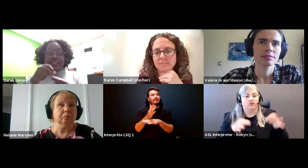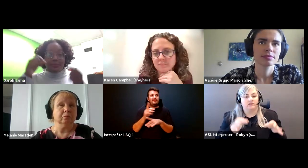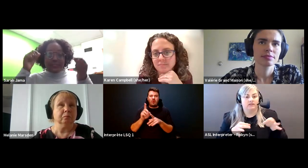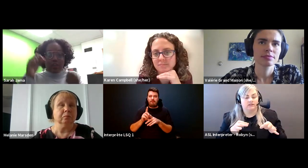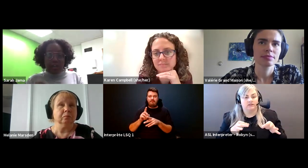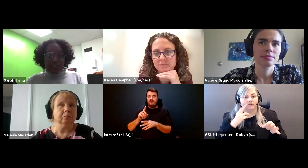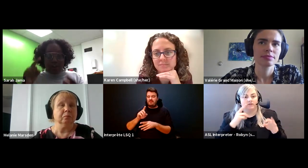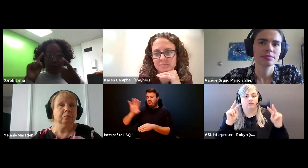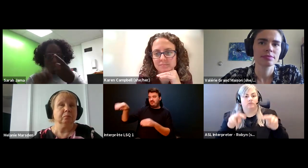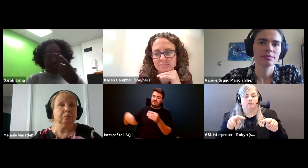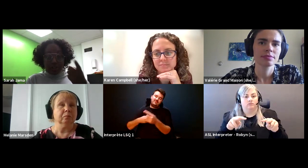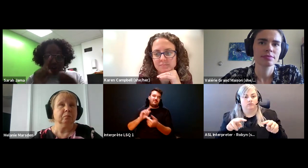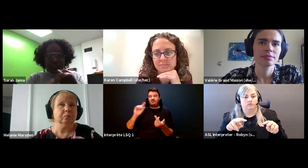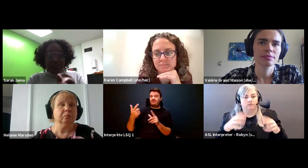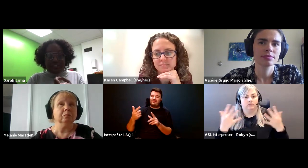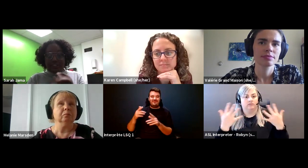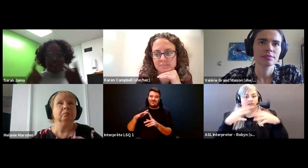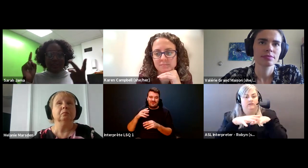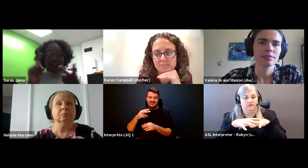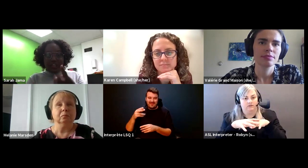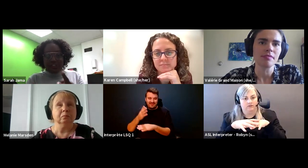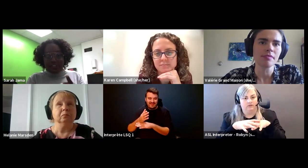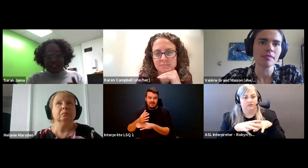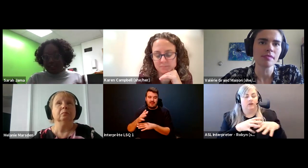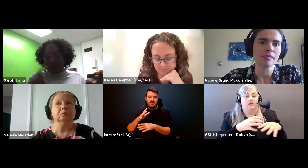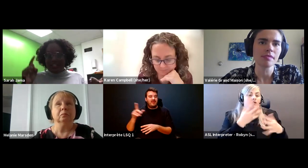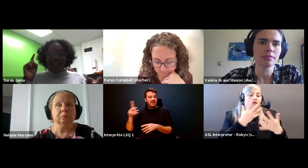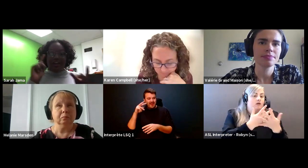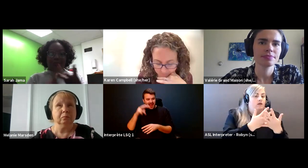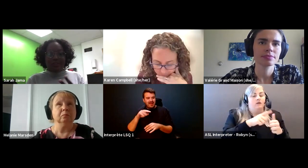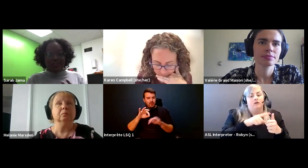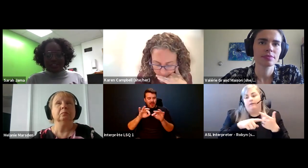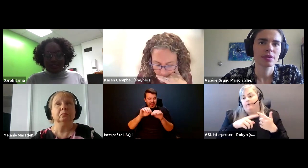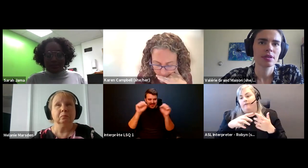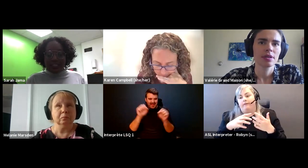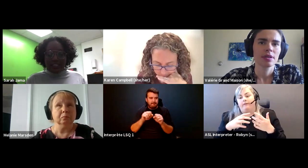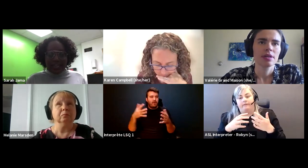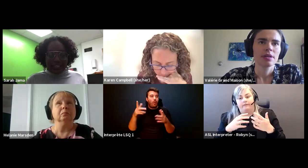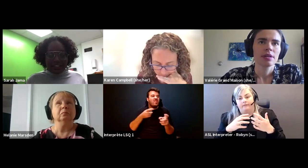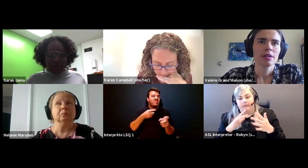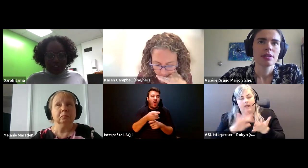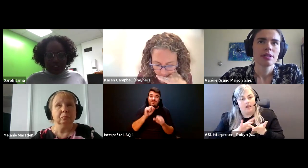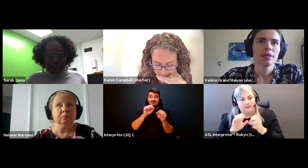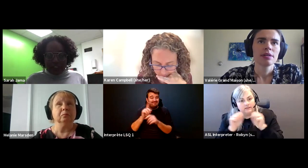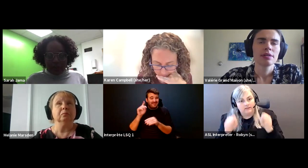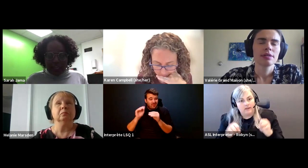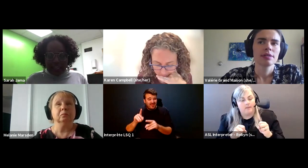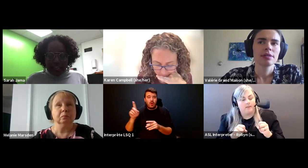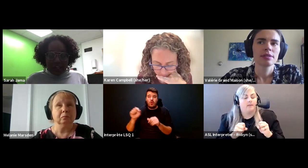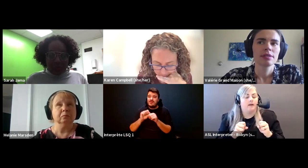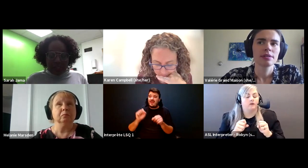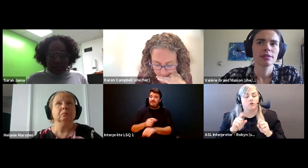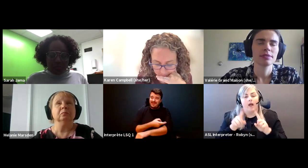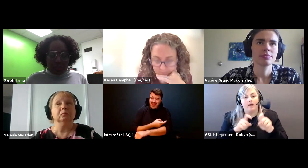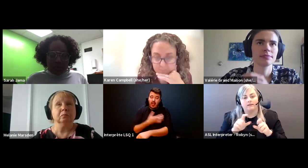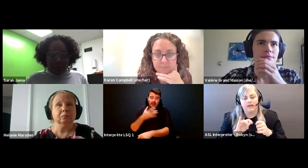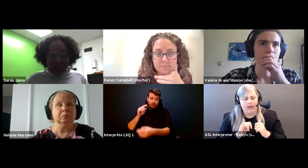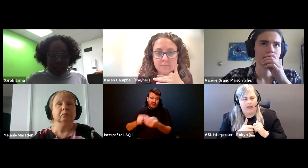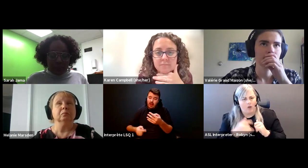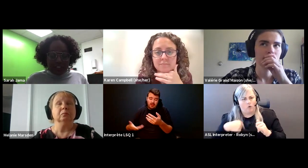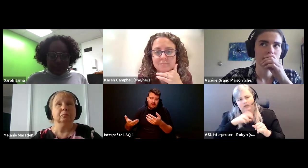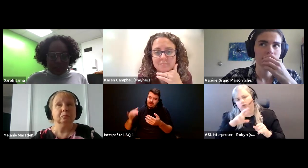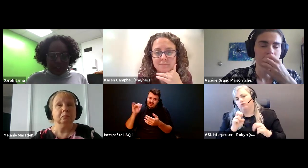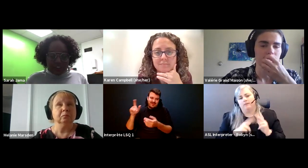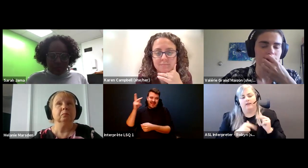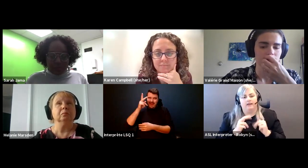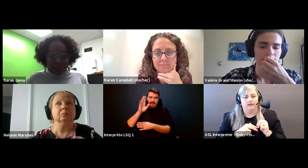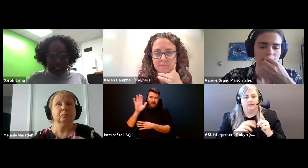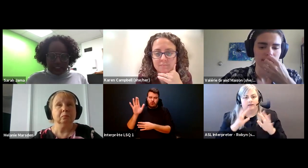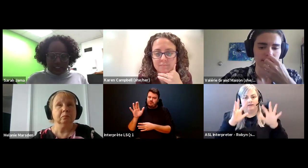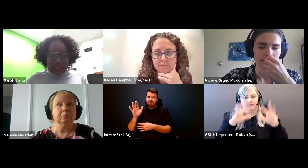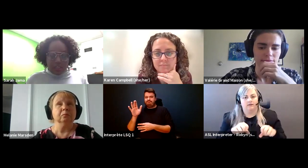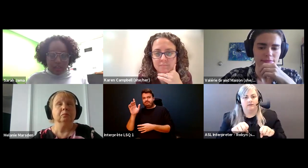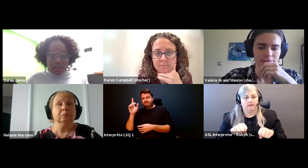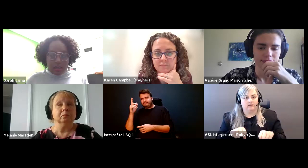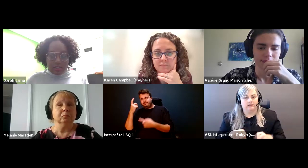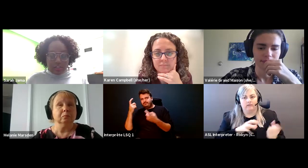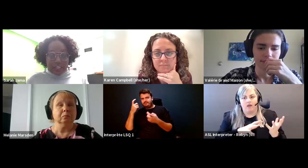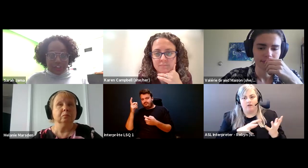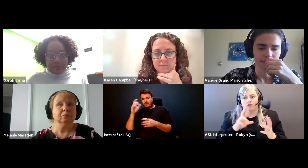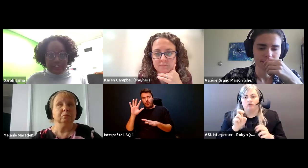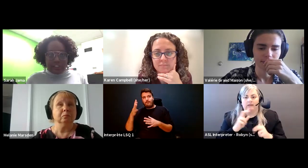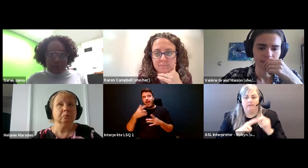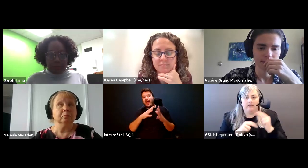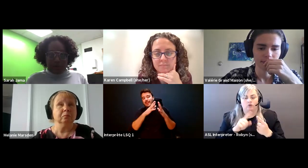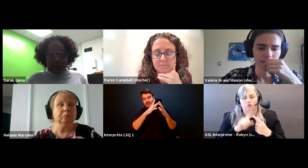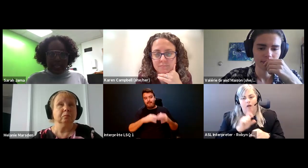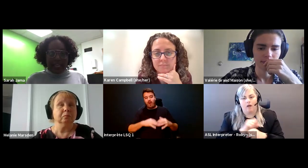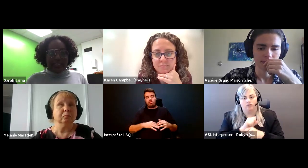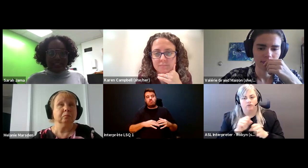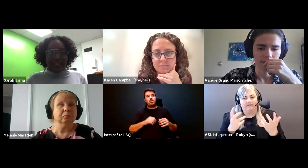Sarah Jama: systems that cause harm our personal system or education systems and medical assistance to ask the questions are like Okay, how do we rebuild, how do we dismantle this and rebuild this to actually fit disabled people and.